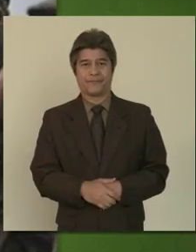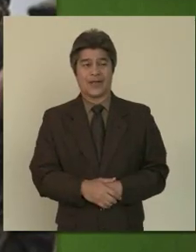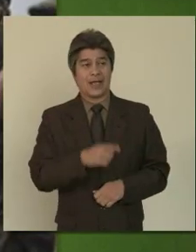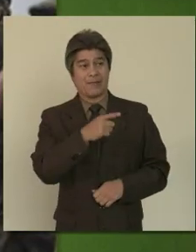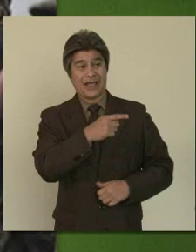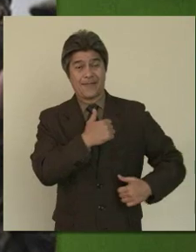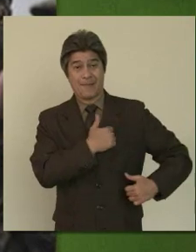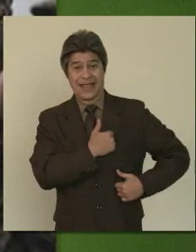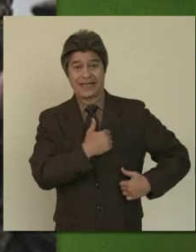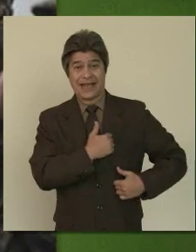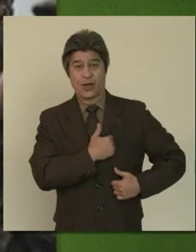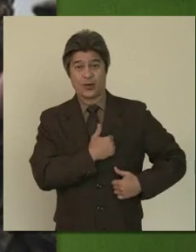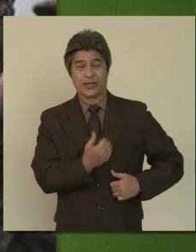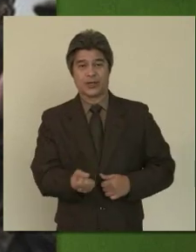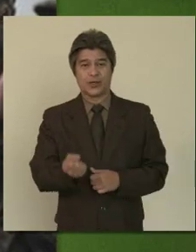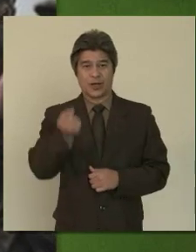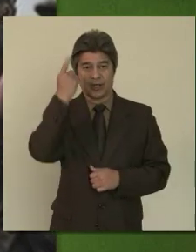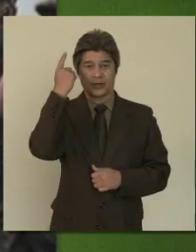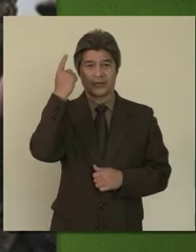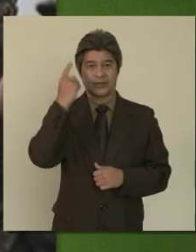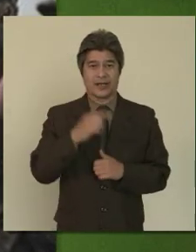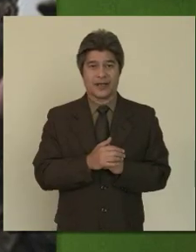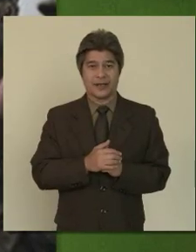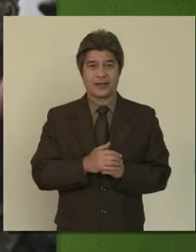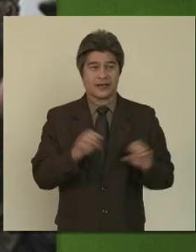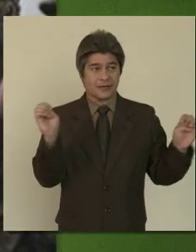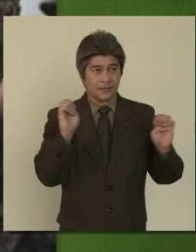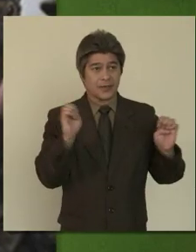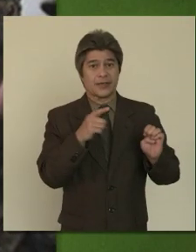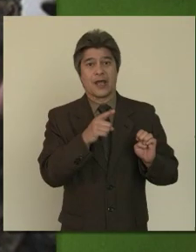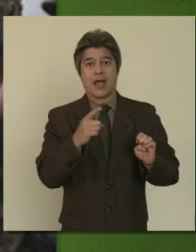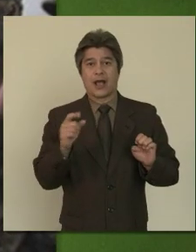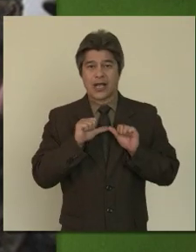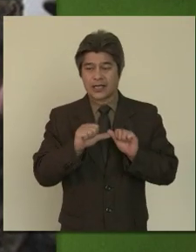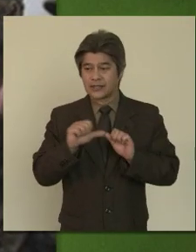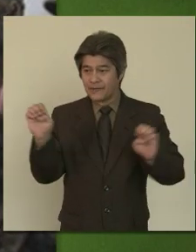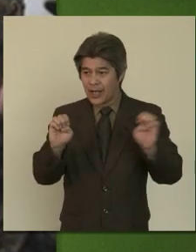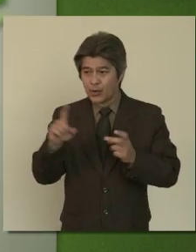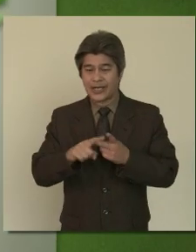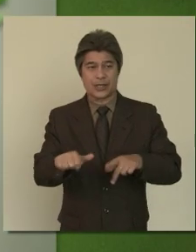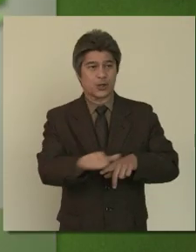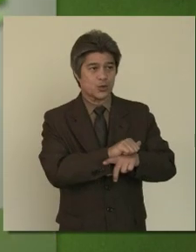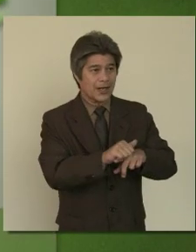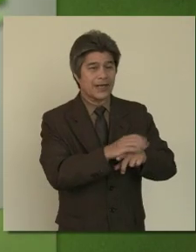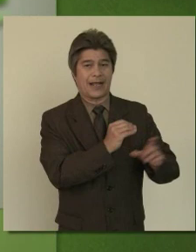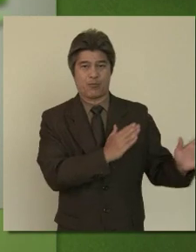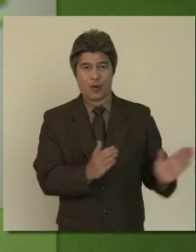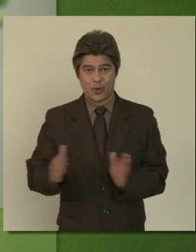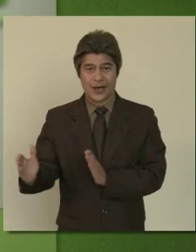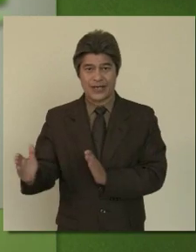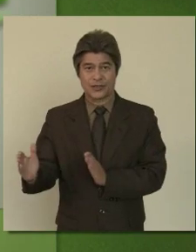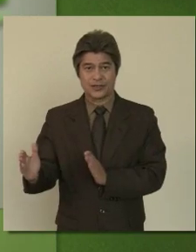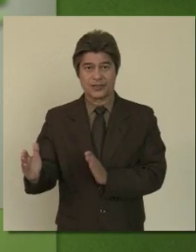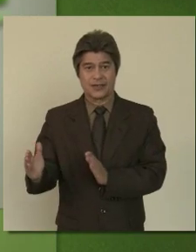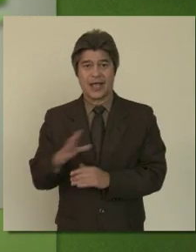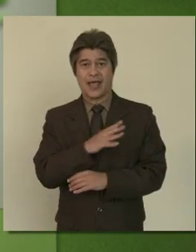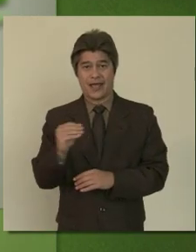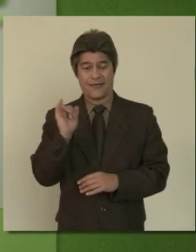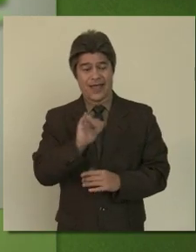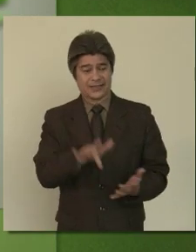Being in the military, we understand, “mission ready,” being a concept valuing training and preparation. It’s the heartbeat of the military.